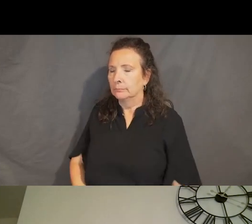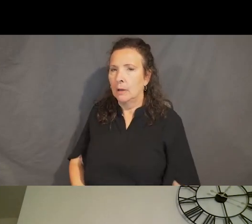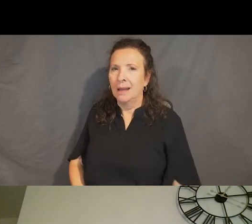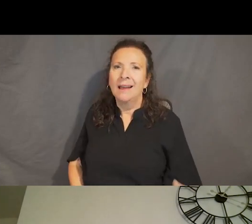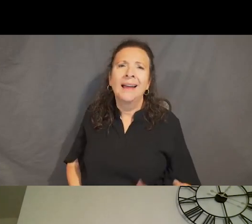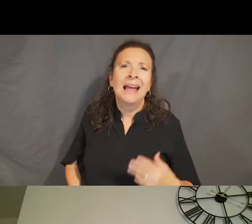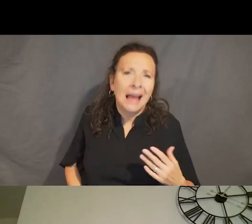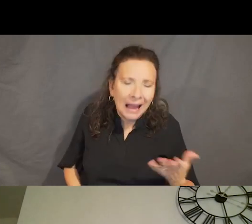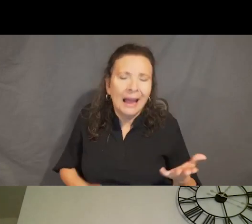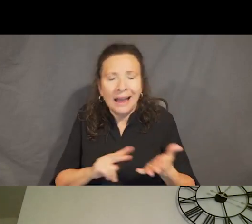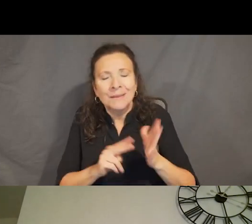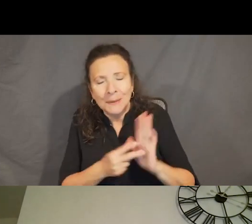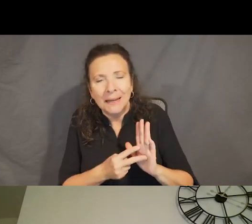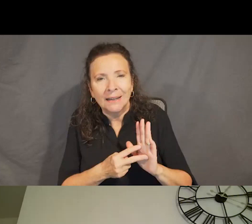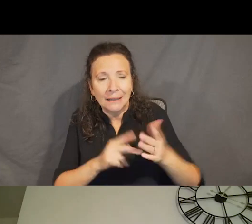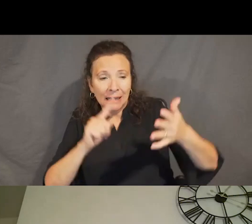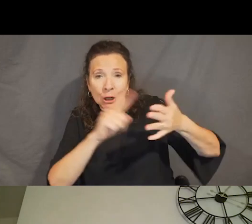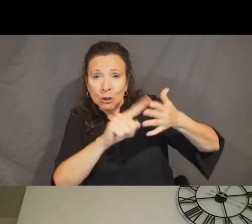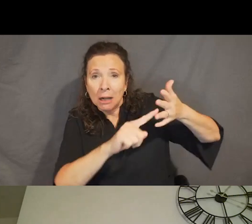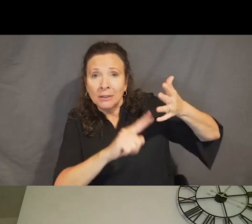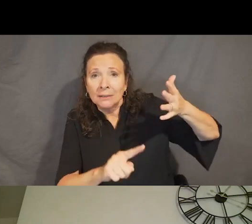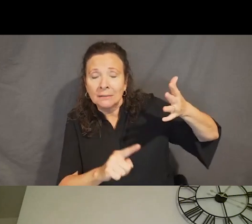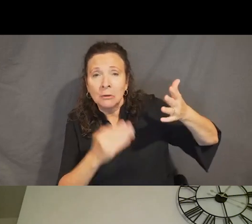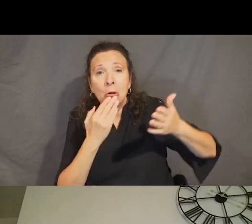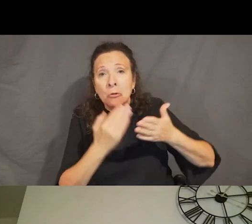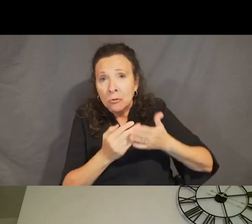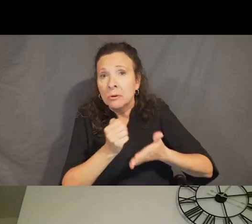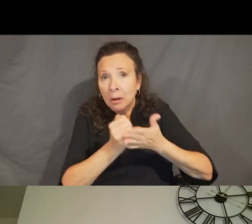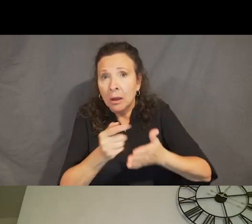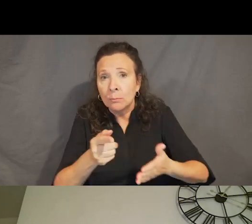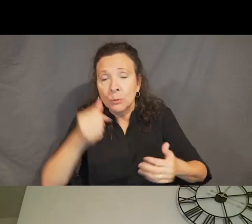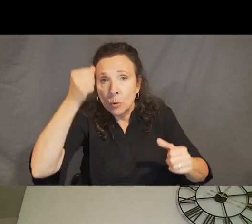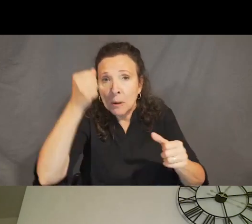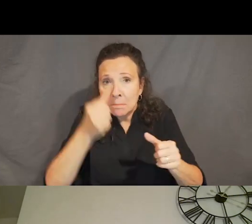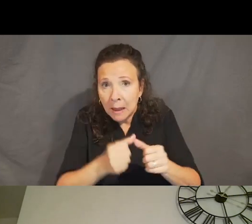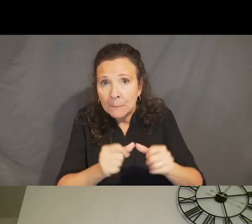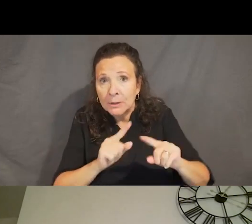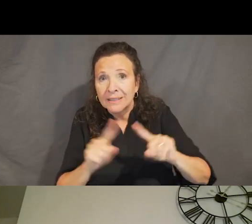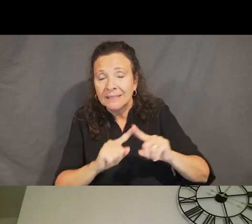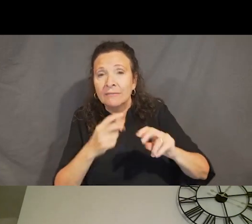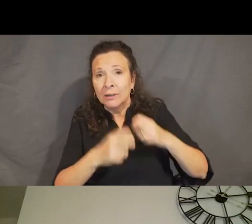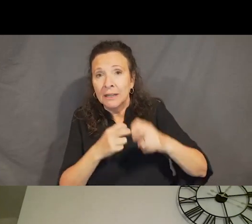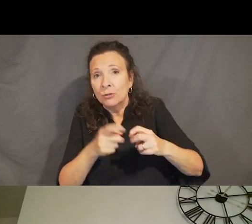because they might help you remember some of the issues that you should review. But if you